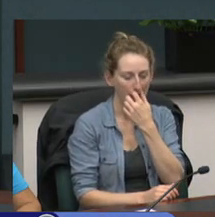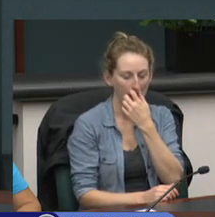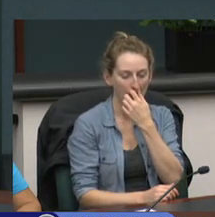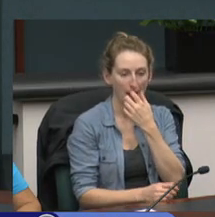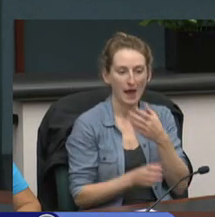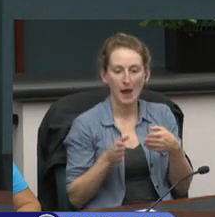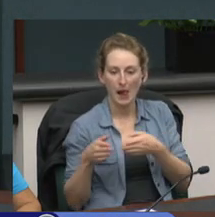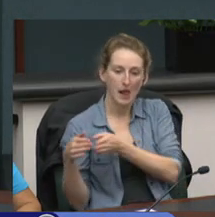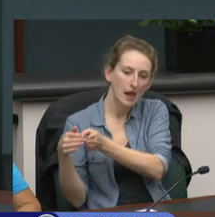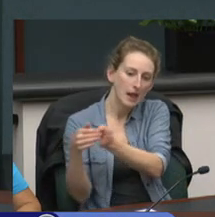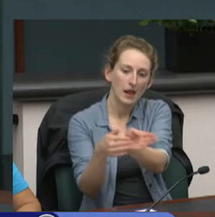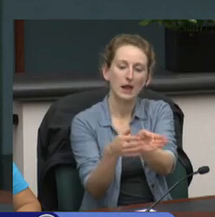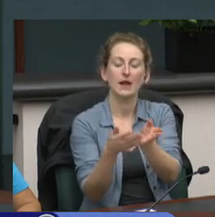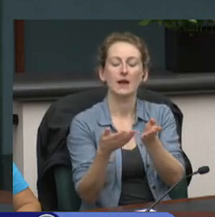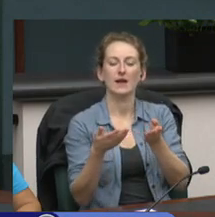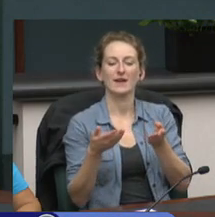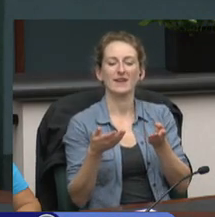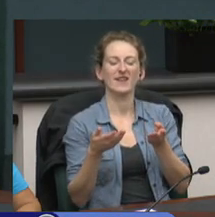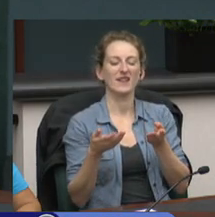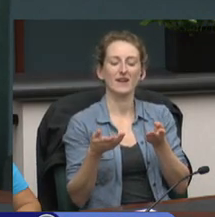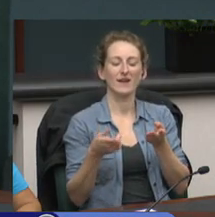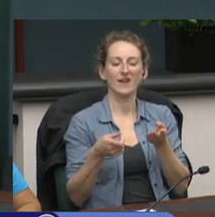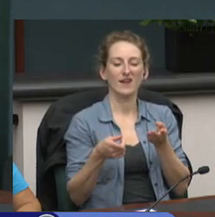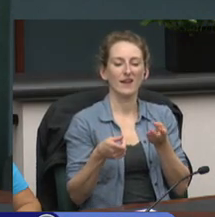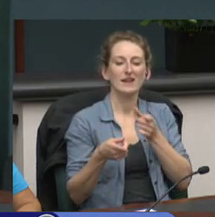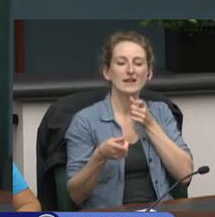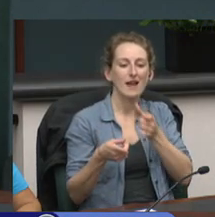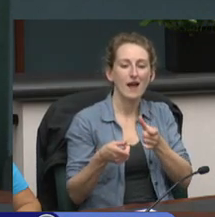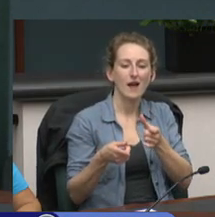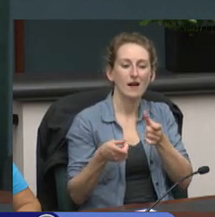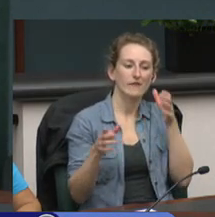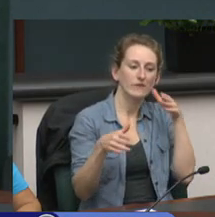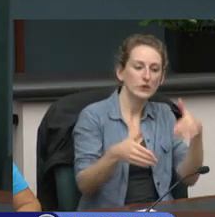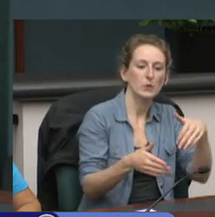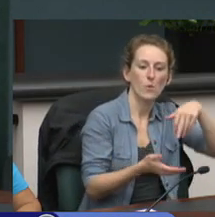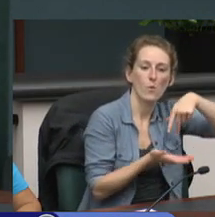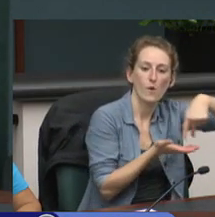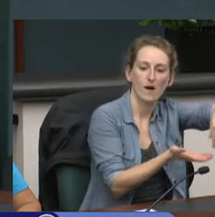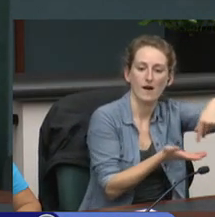zero now it's the suburban subdivision very rightly so so that'll be another